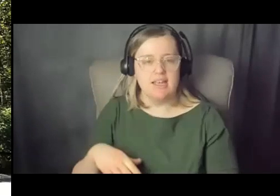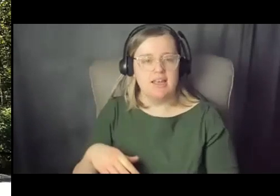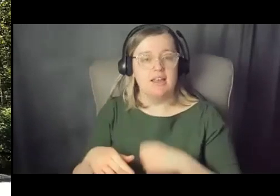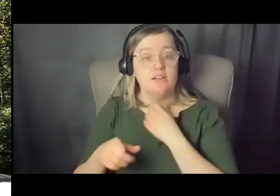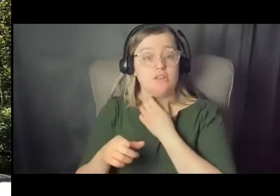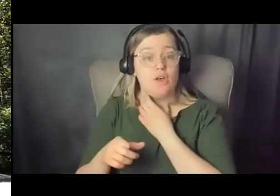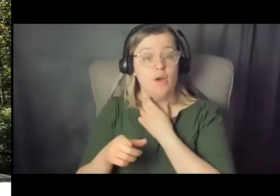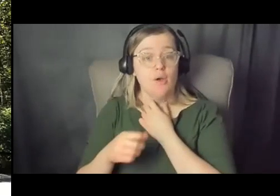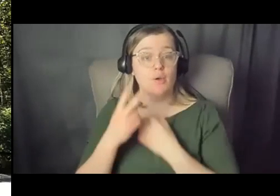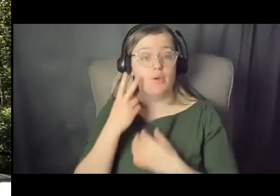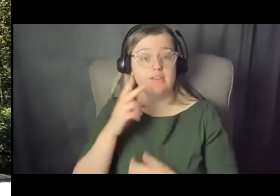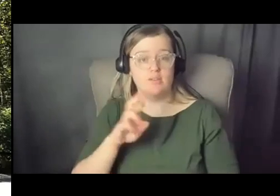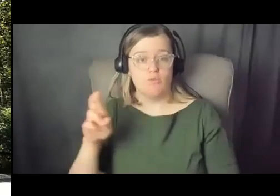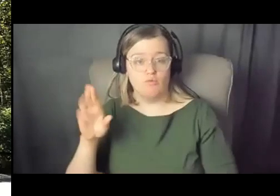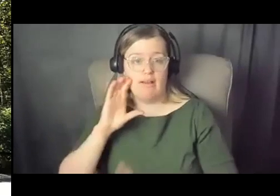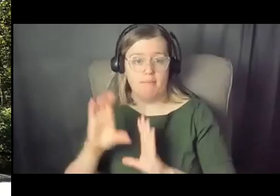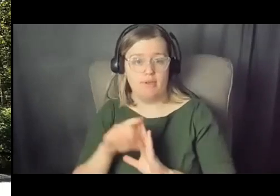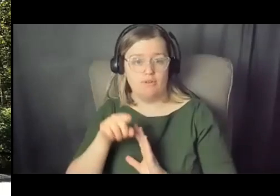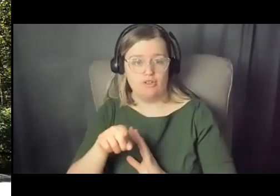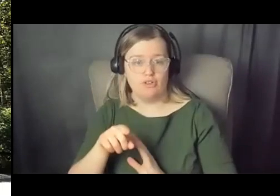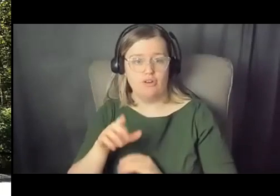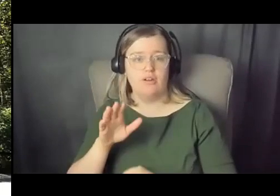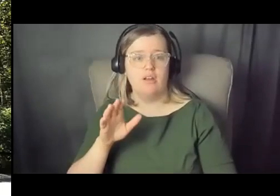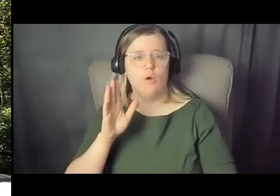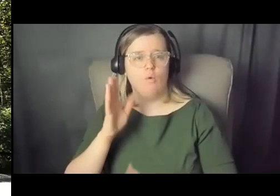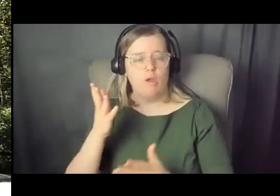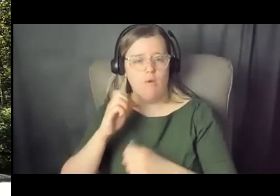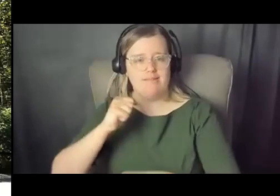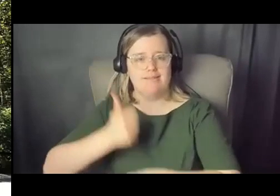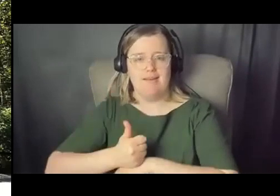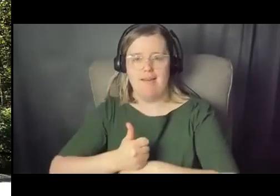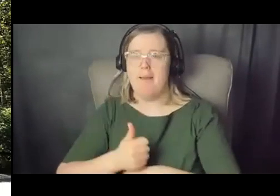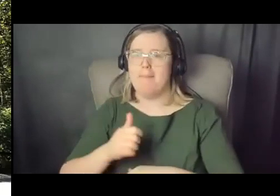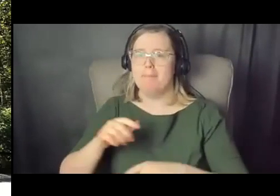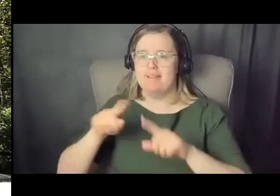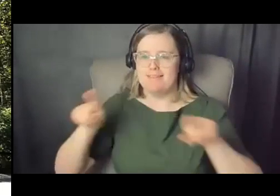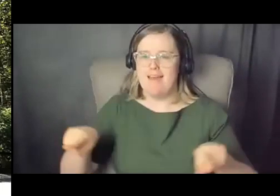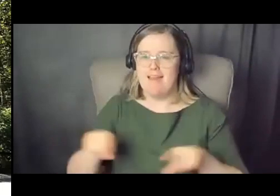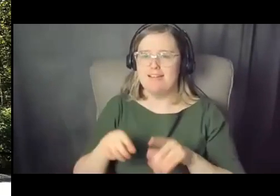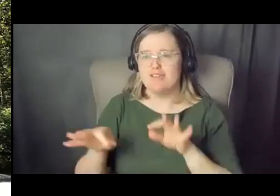putting a bank signage where we can talk about the great natural area.